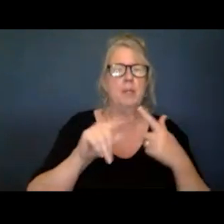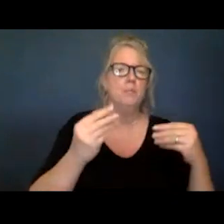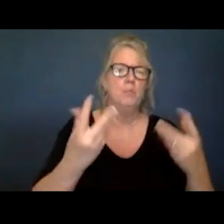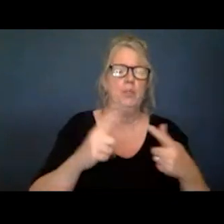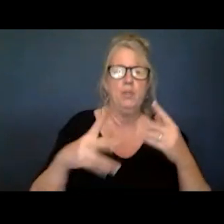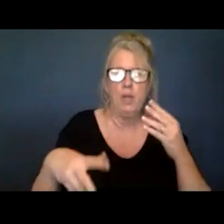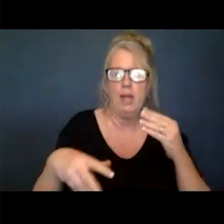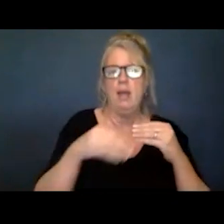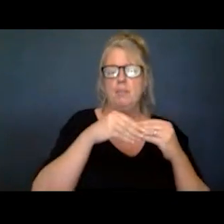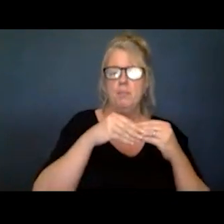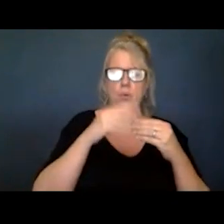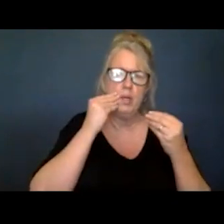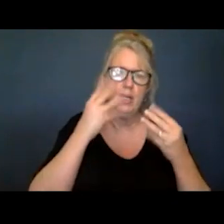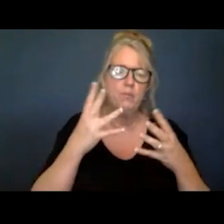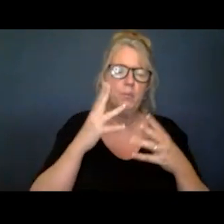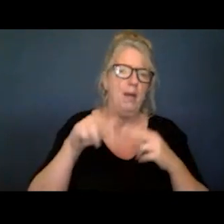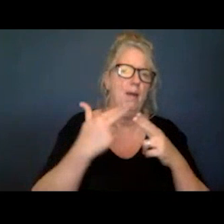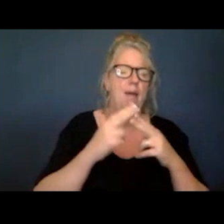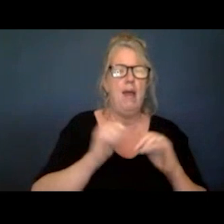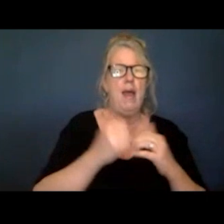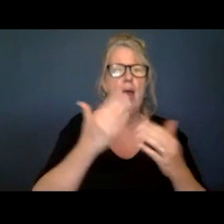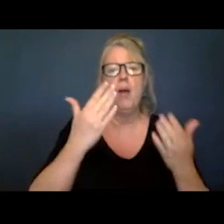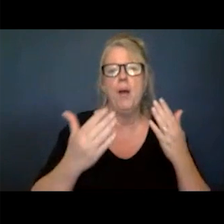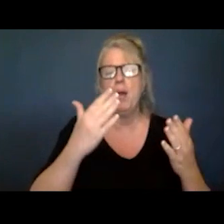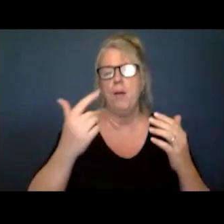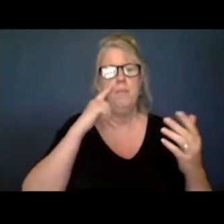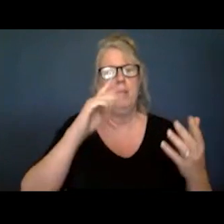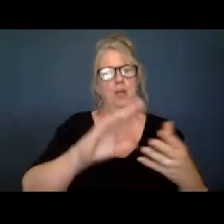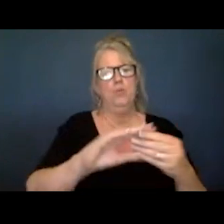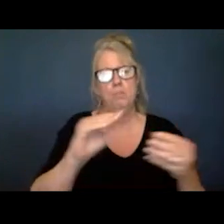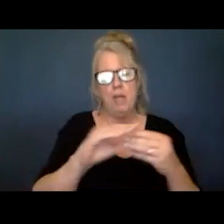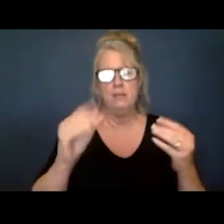tactical information about how you might frame your message in a way that resonates with your